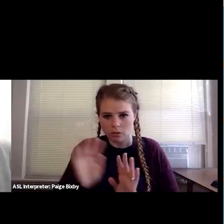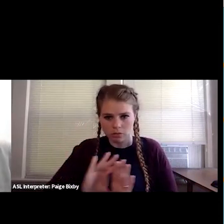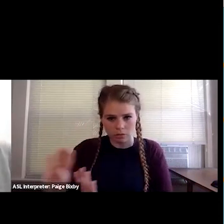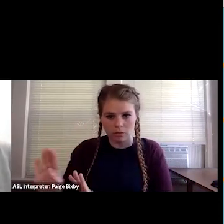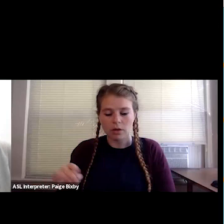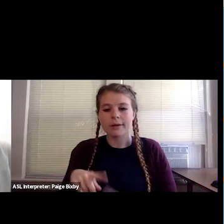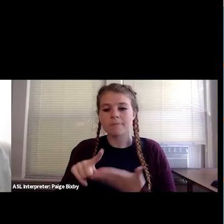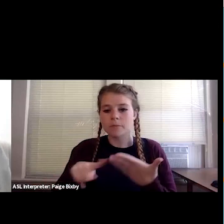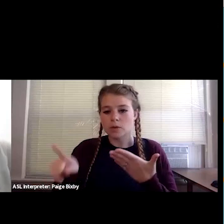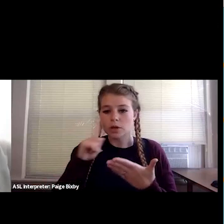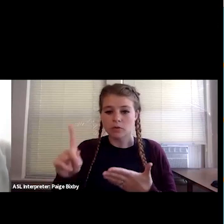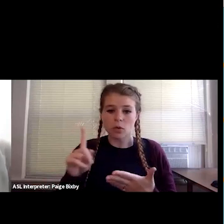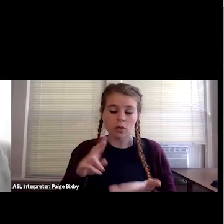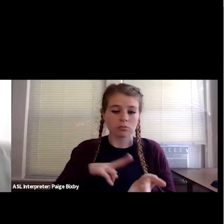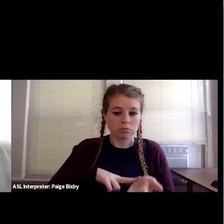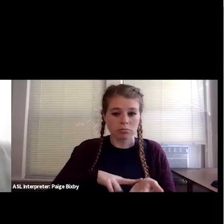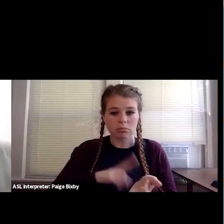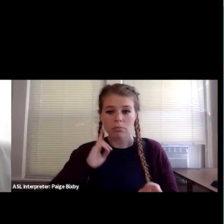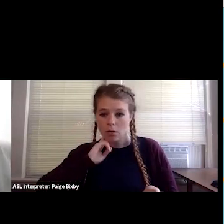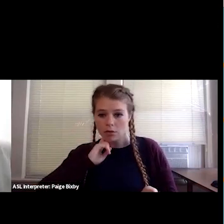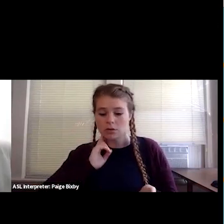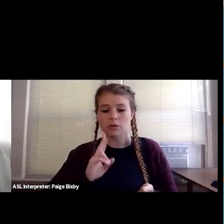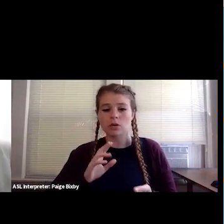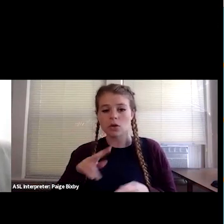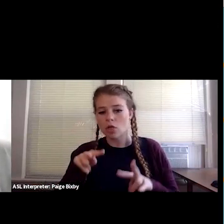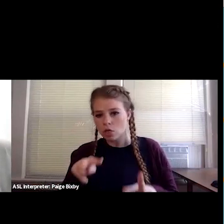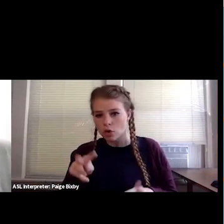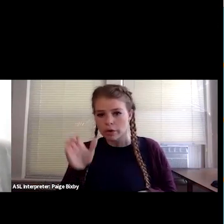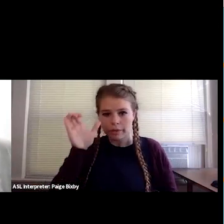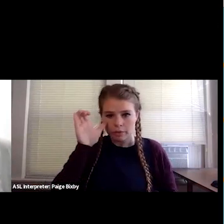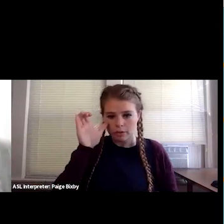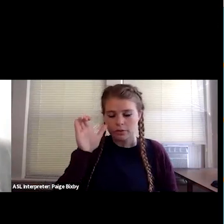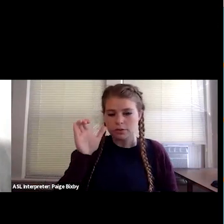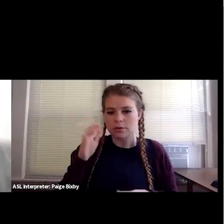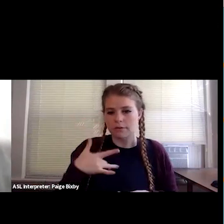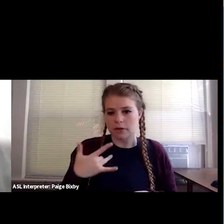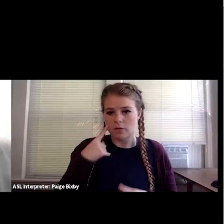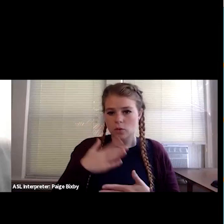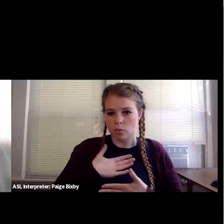checking for a pulse, look, listen, and feel for breathing. Next slide please.